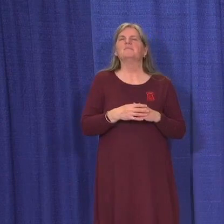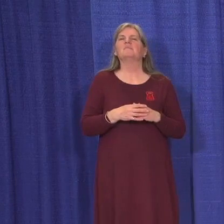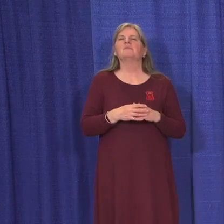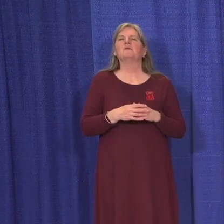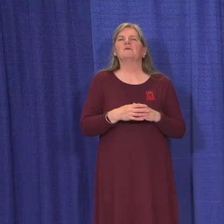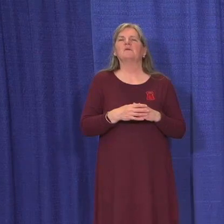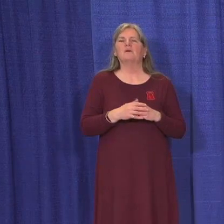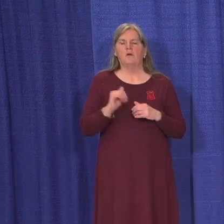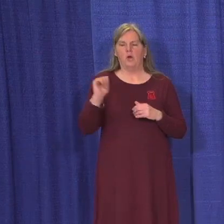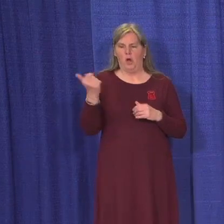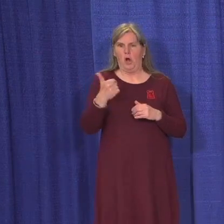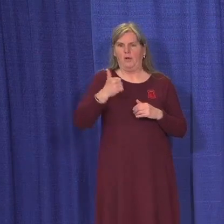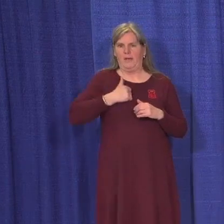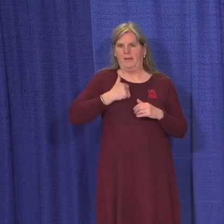or is that all Canadians who